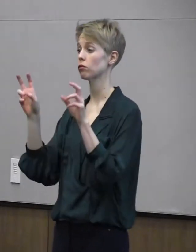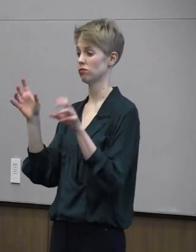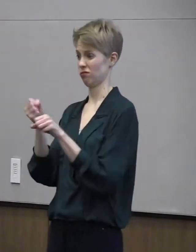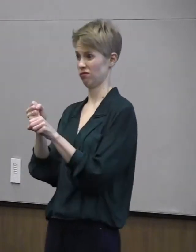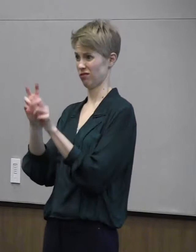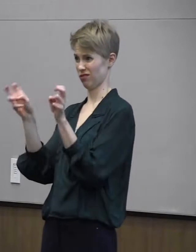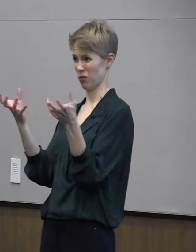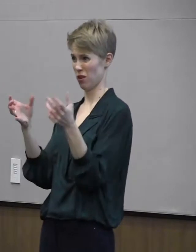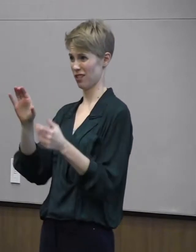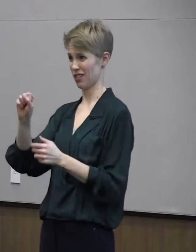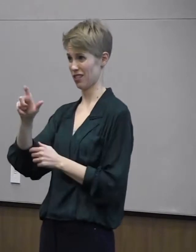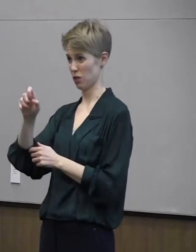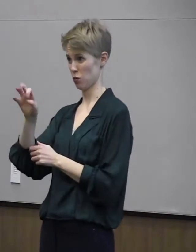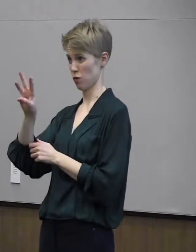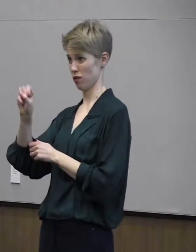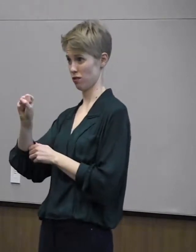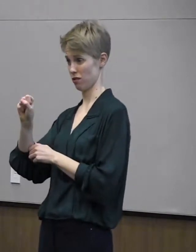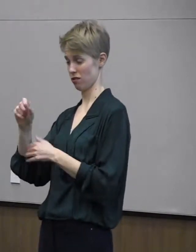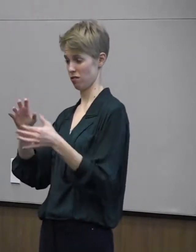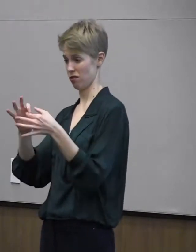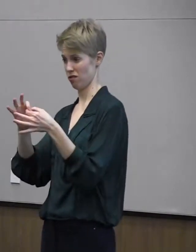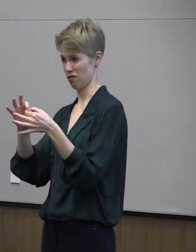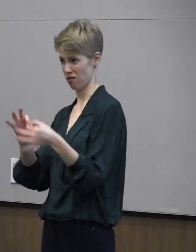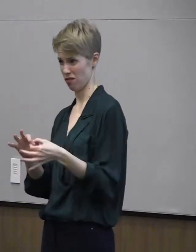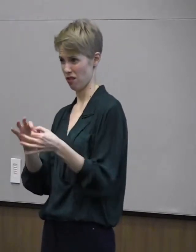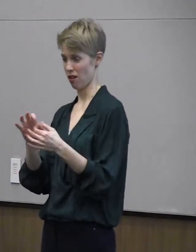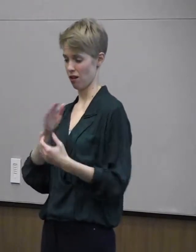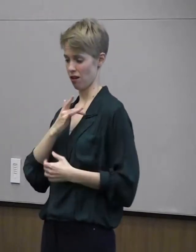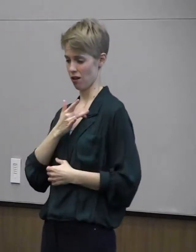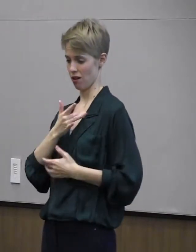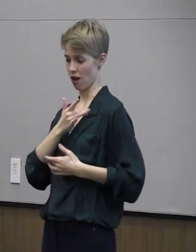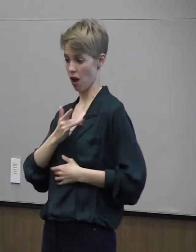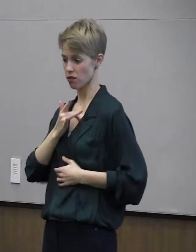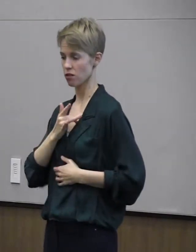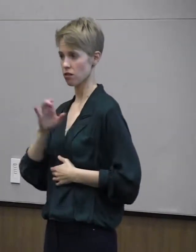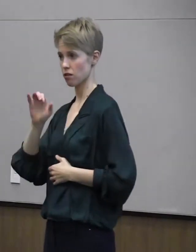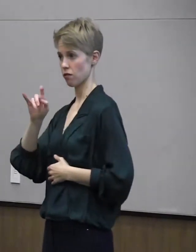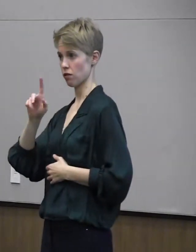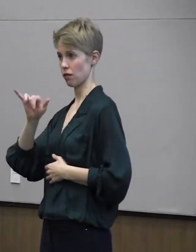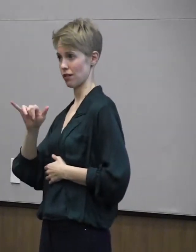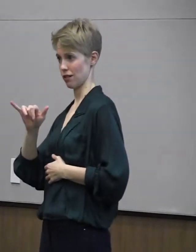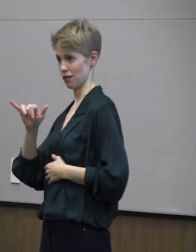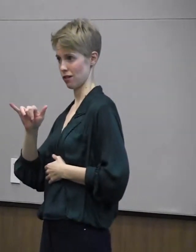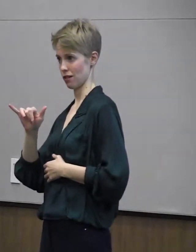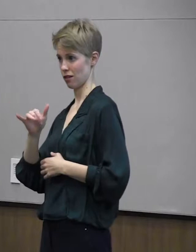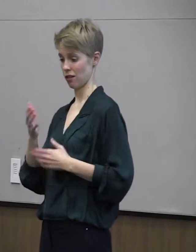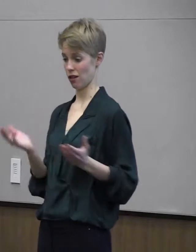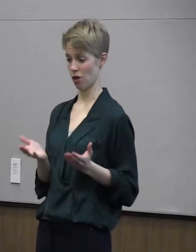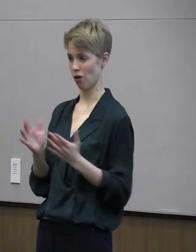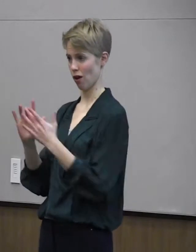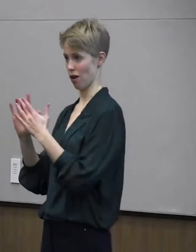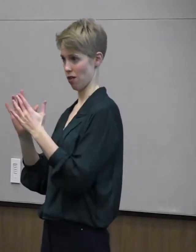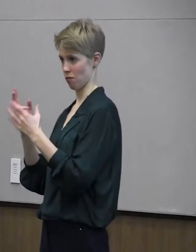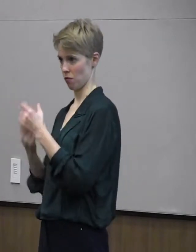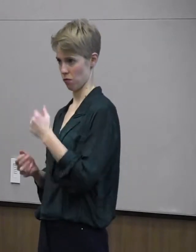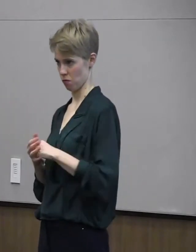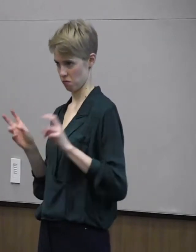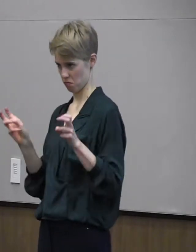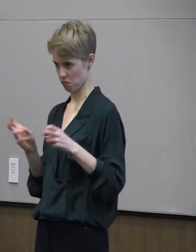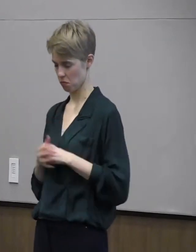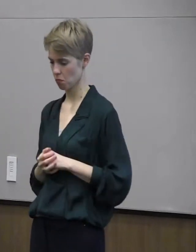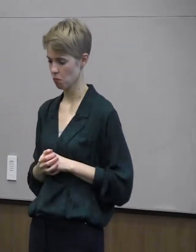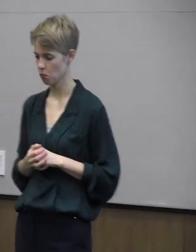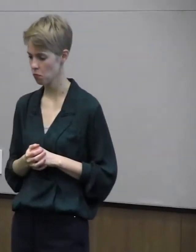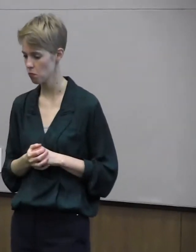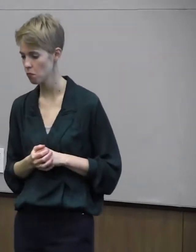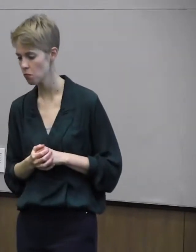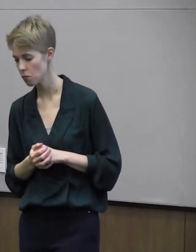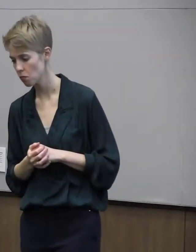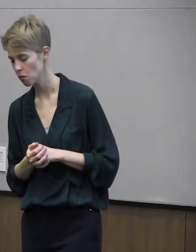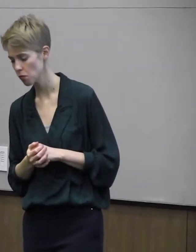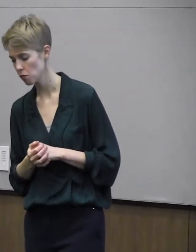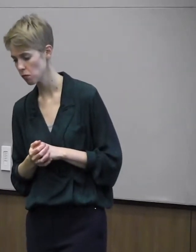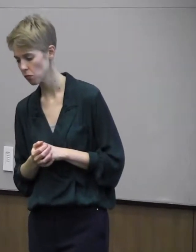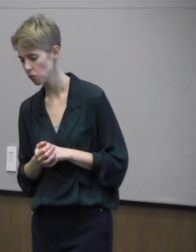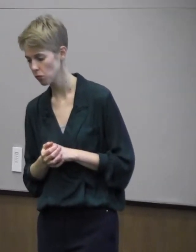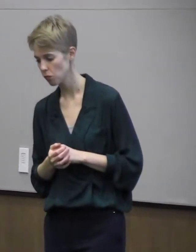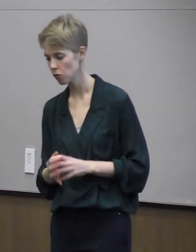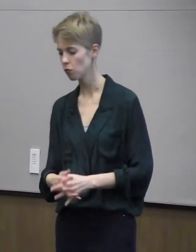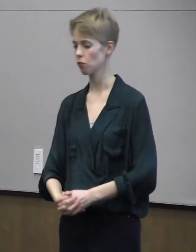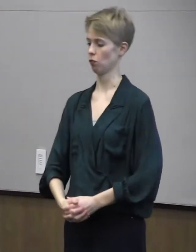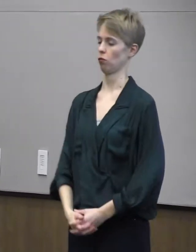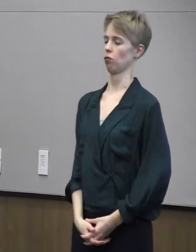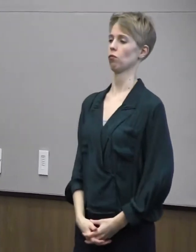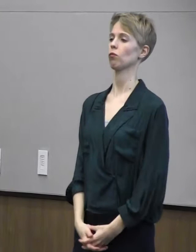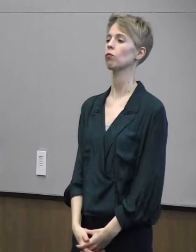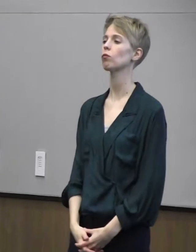Lewis on kindness and civility at the table and online. We hear a great deal